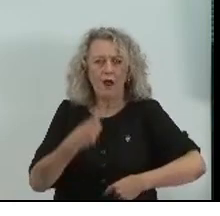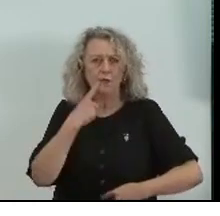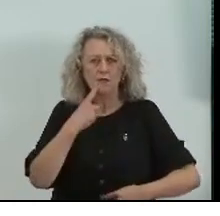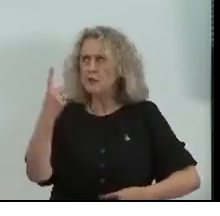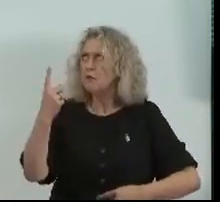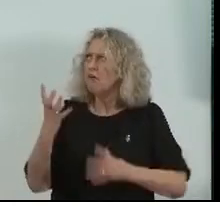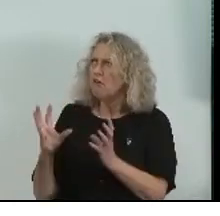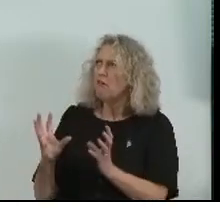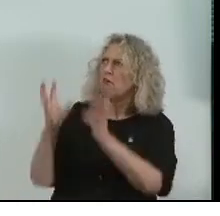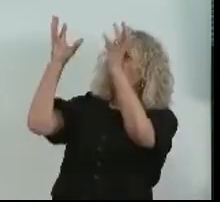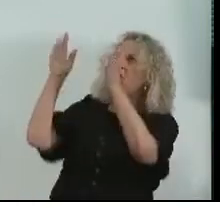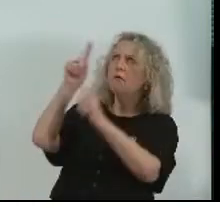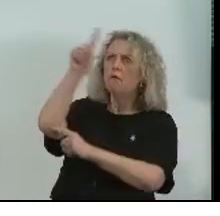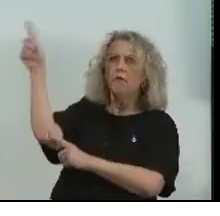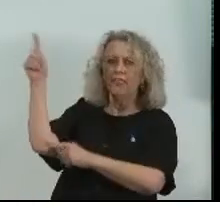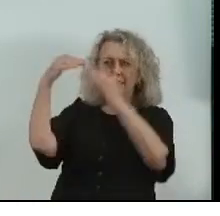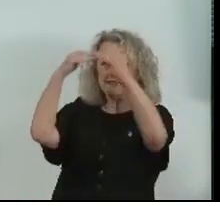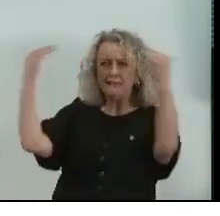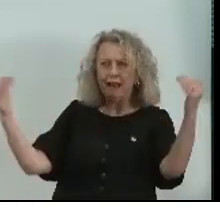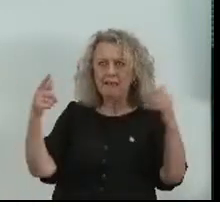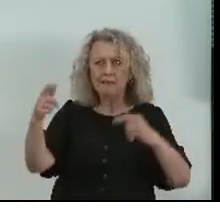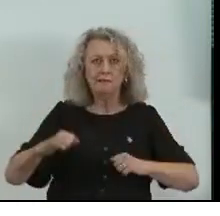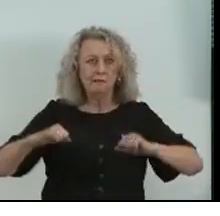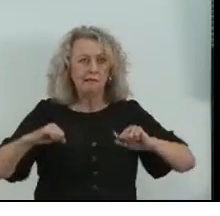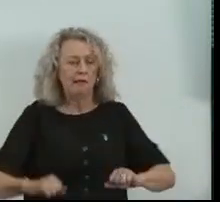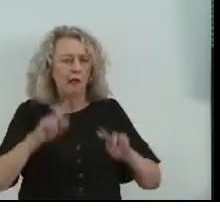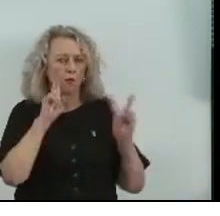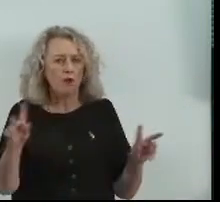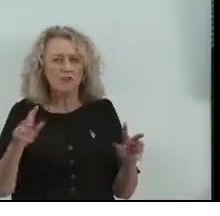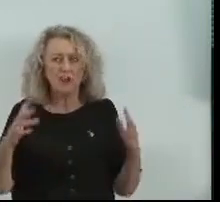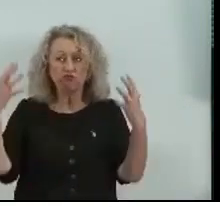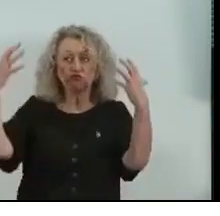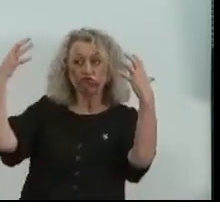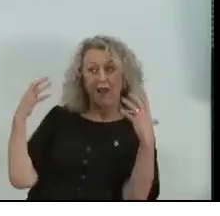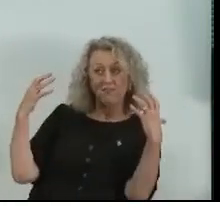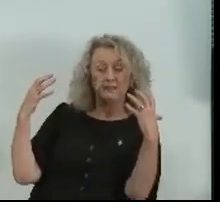A shirtless man with a pint laughs in an armchair grab at you.